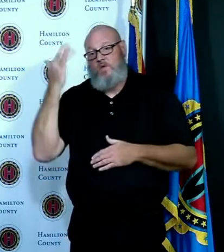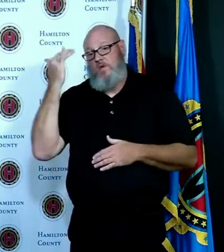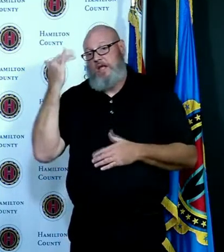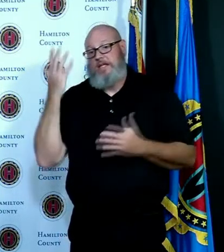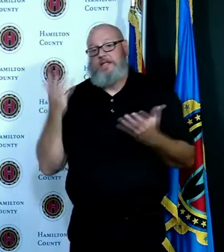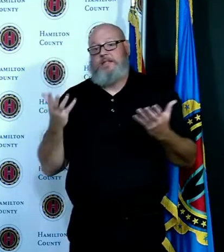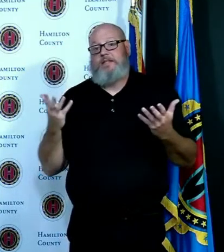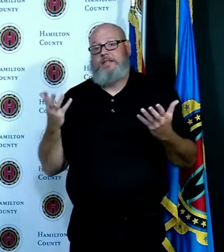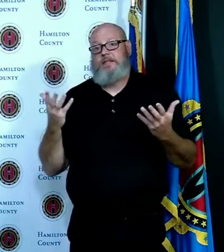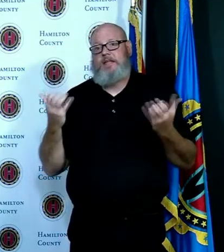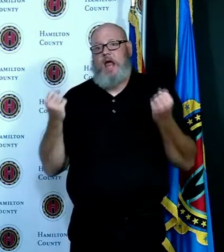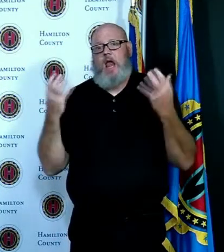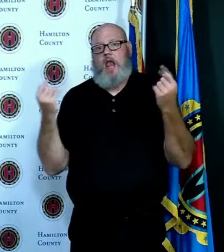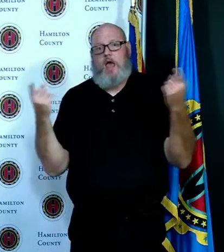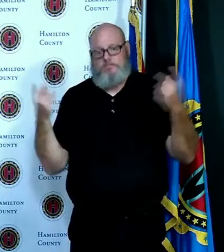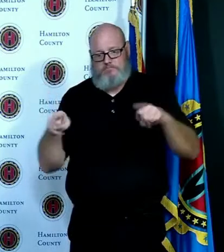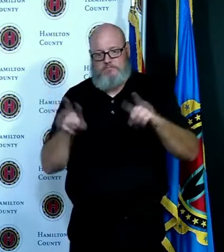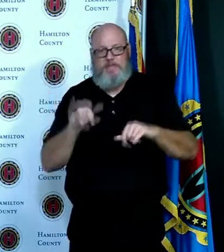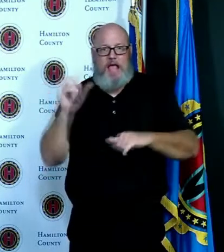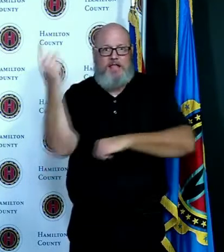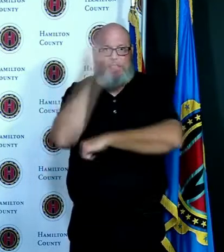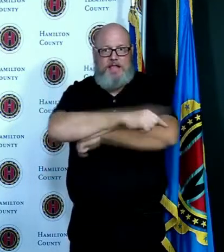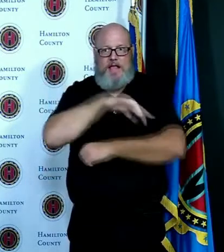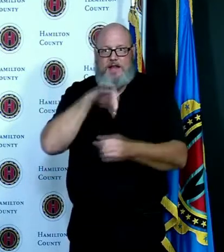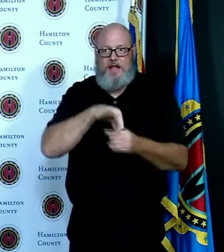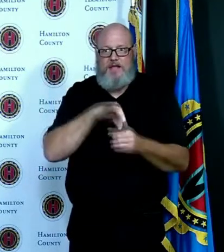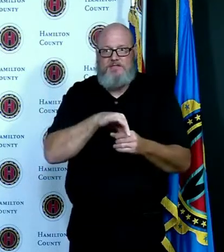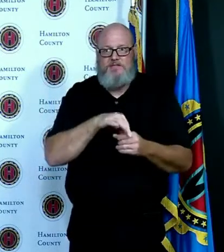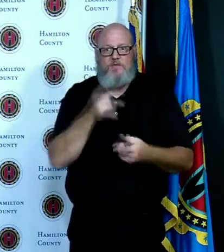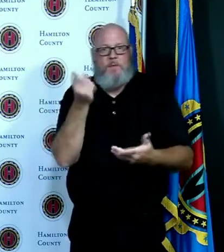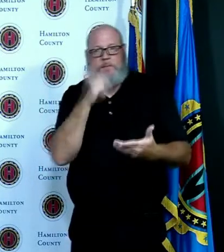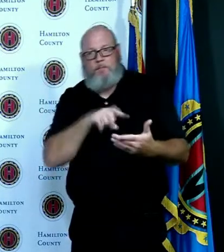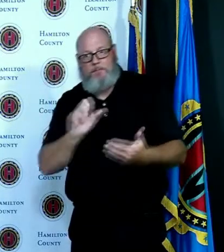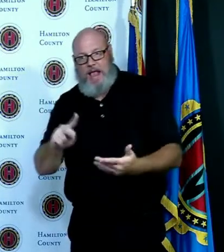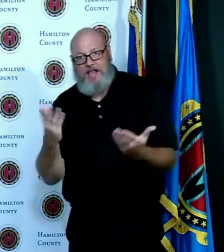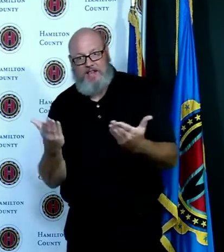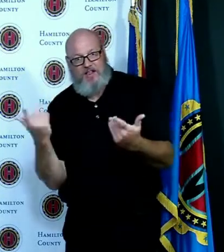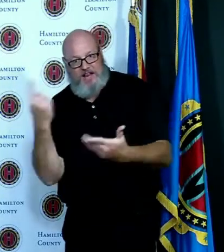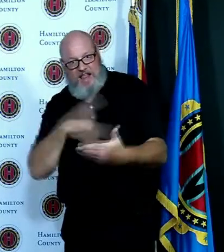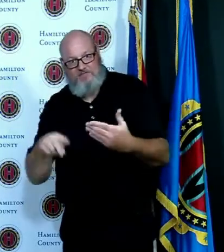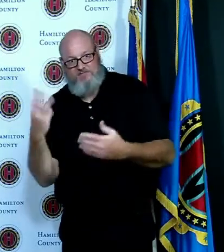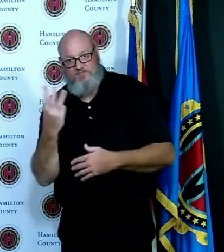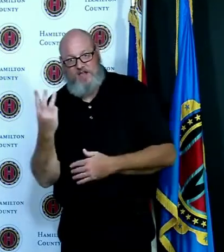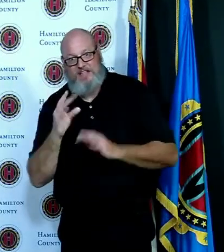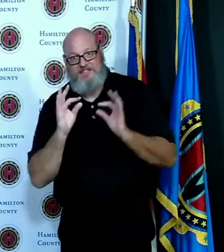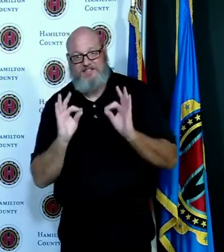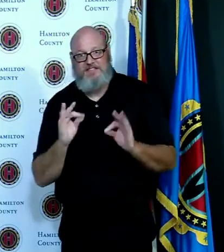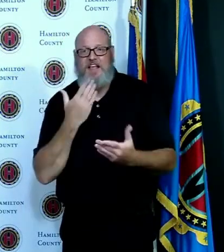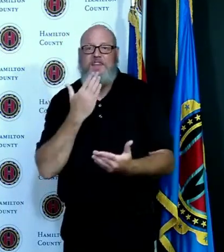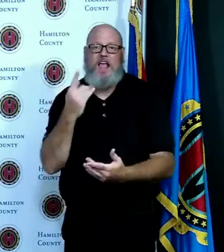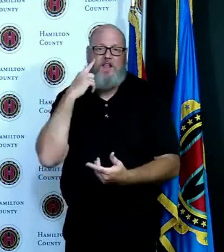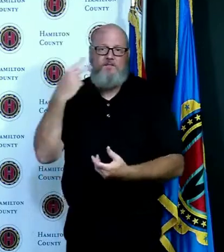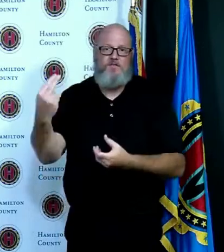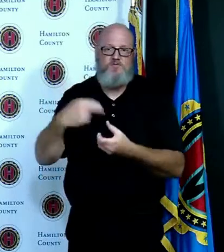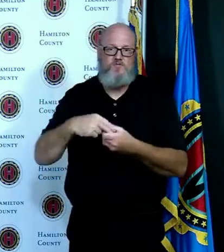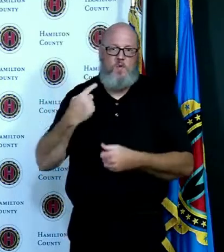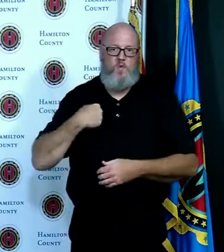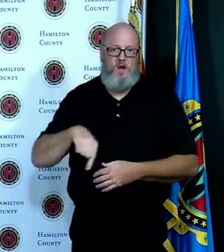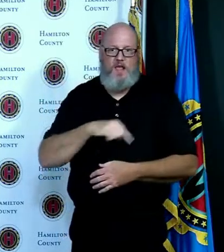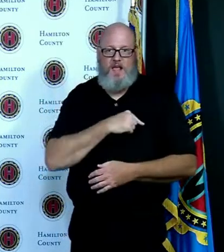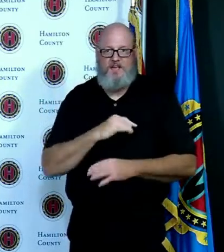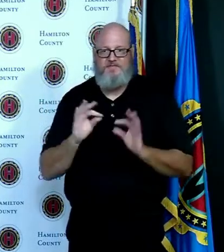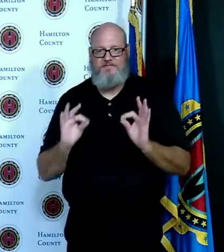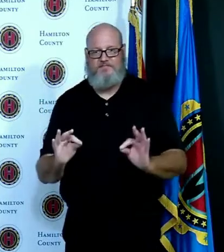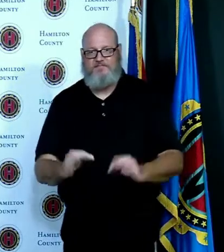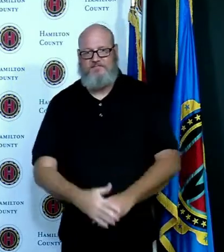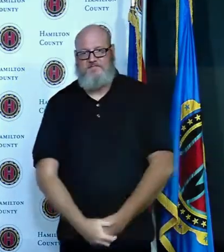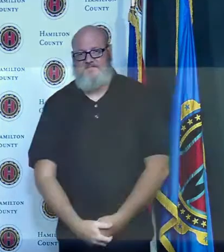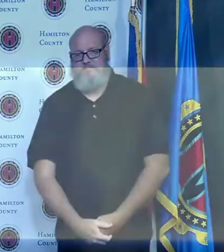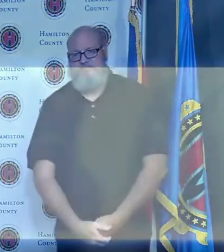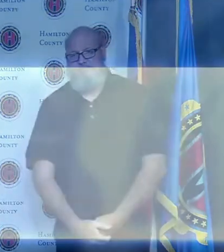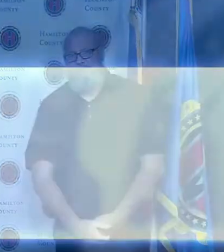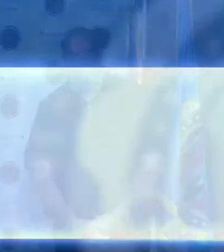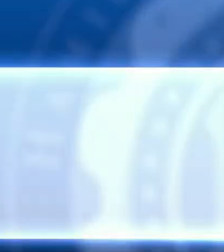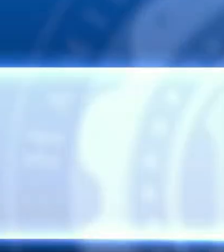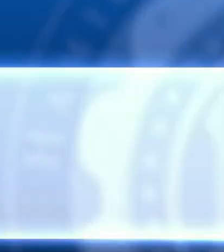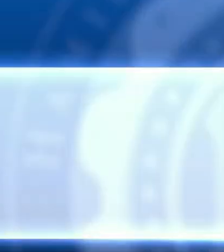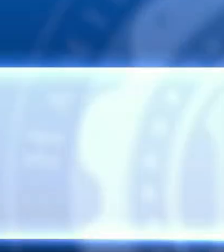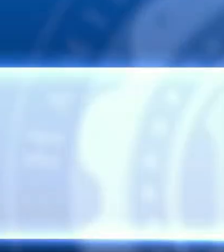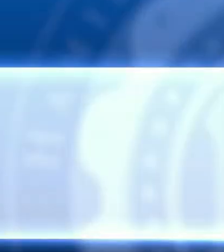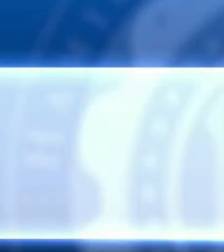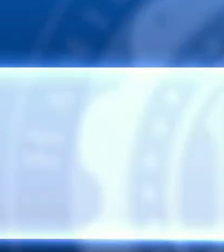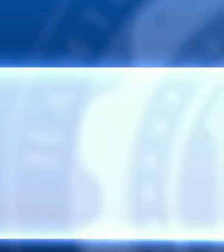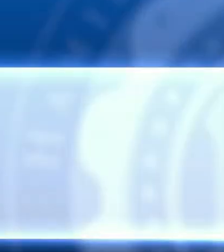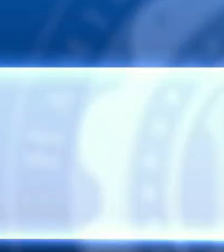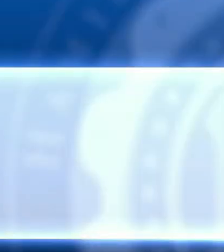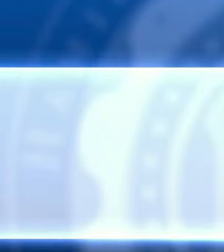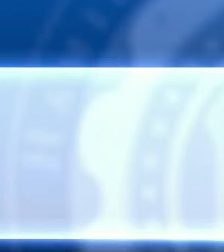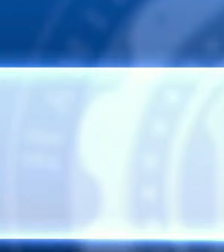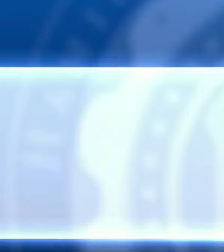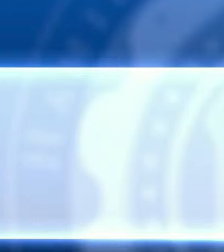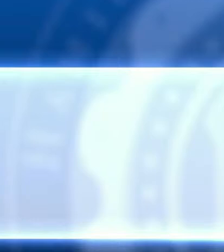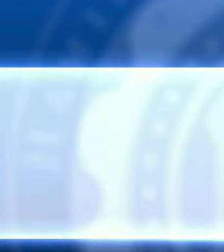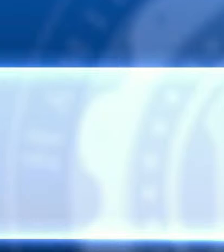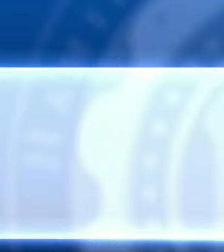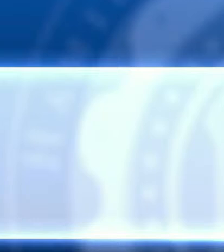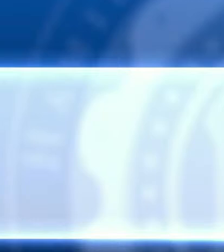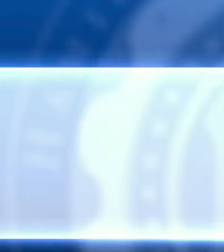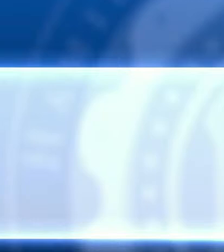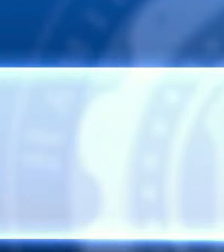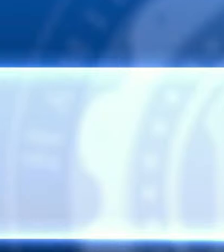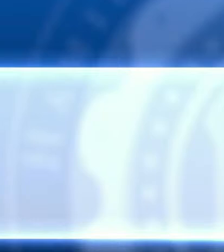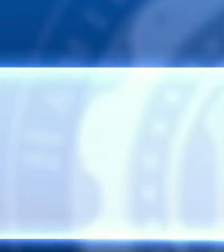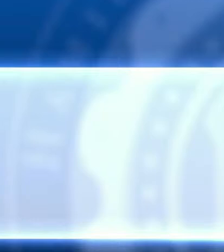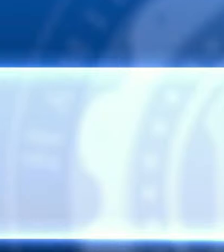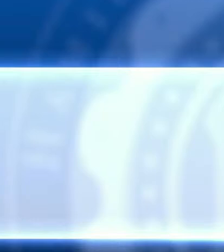but we will be here next Wednesday so thank you all for joining